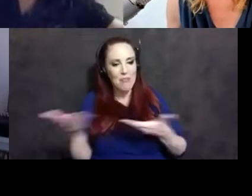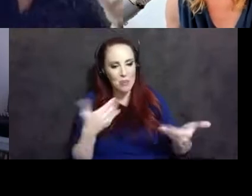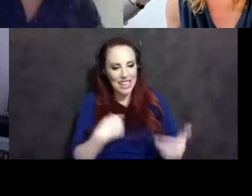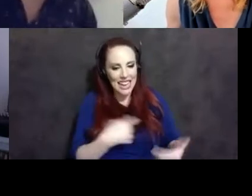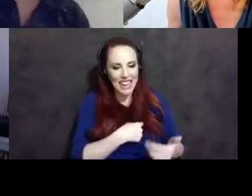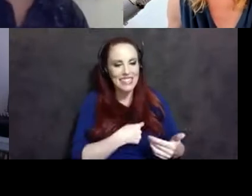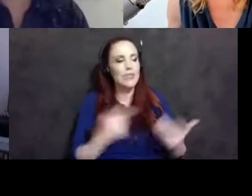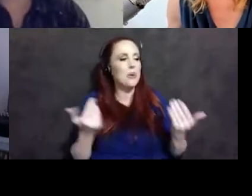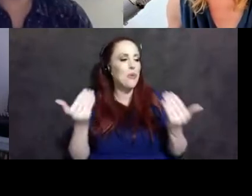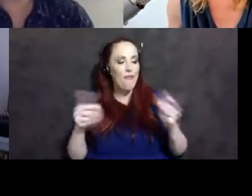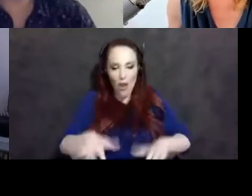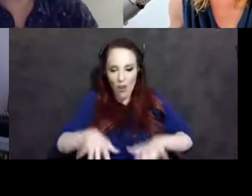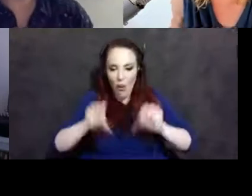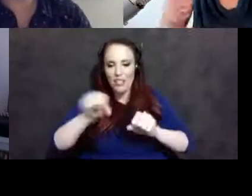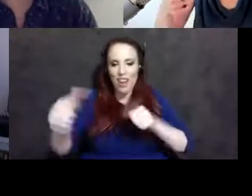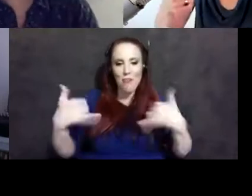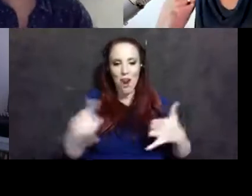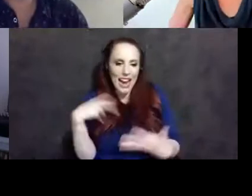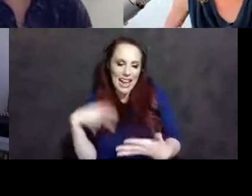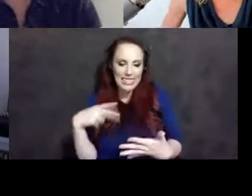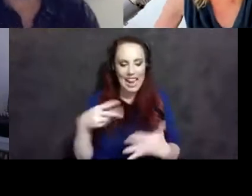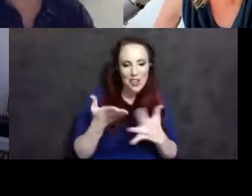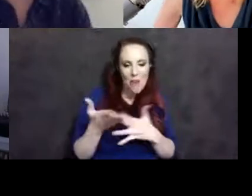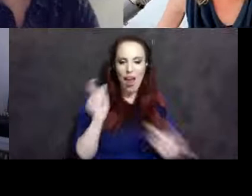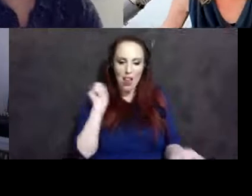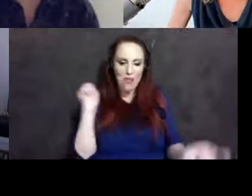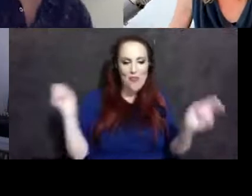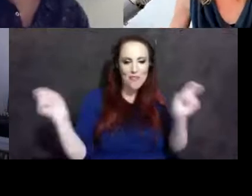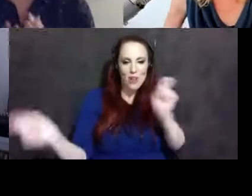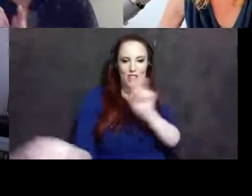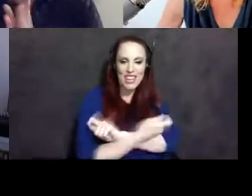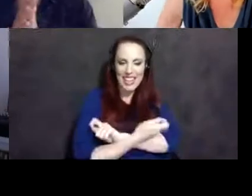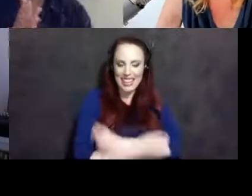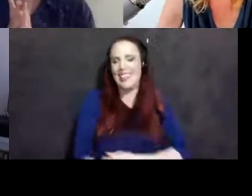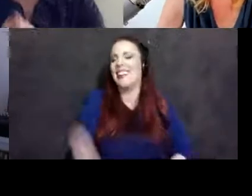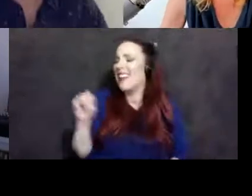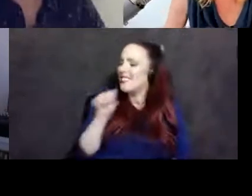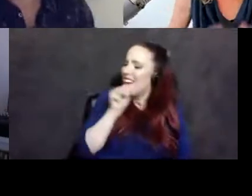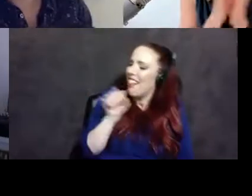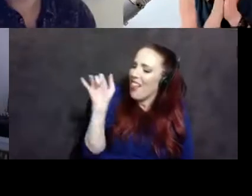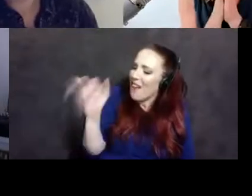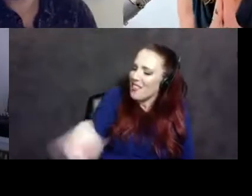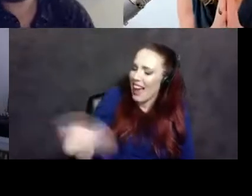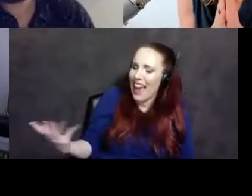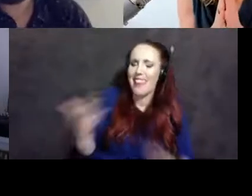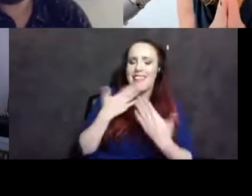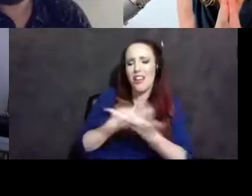it. We'll dance our way through the revolution. Yes. I love it. Thank you, three, so much.